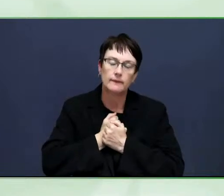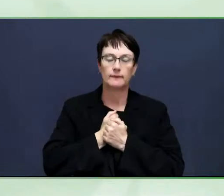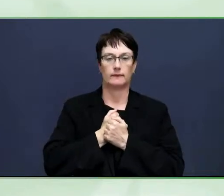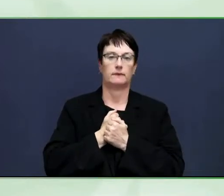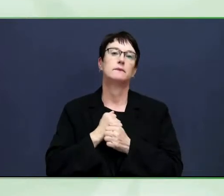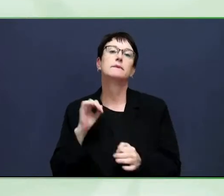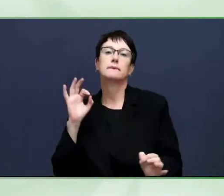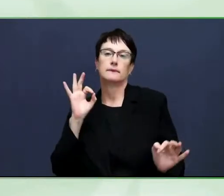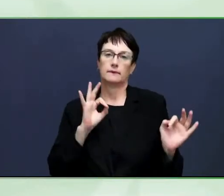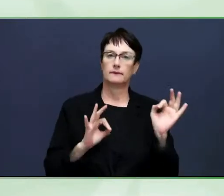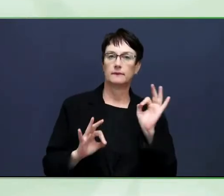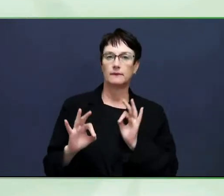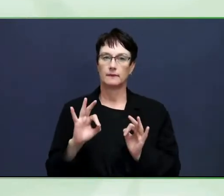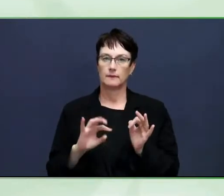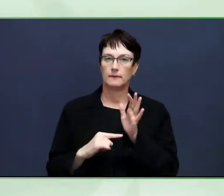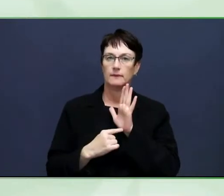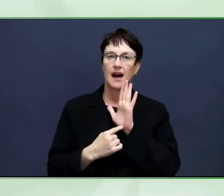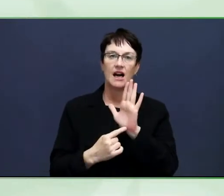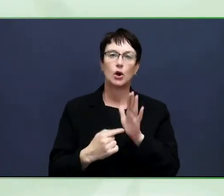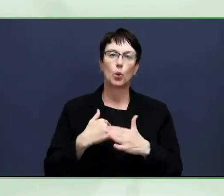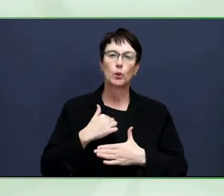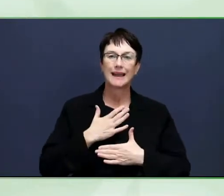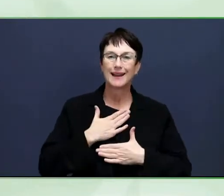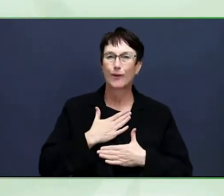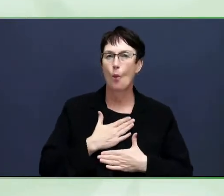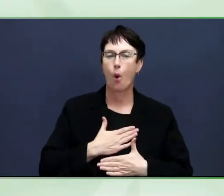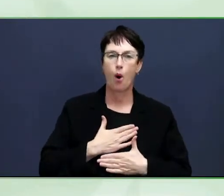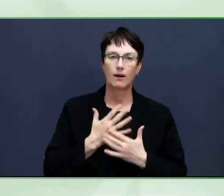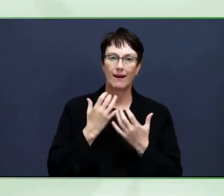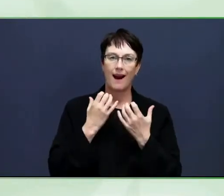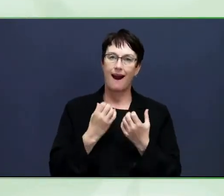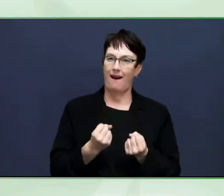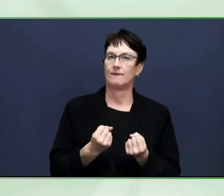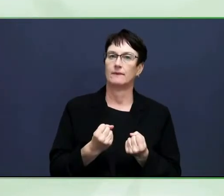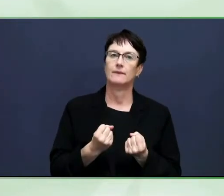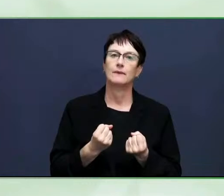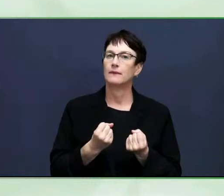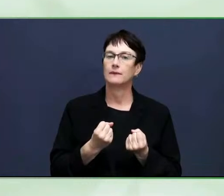No shortage of passion for fashion.